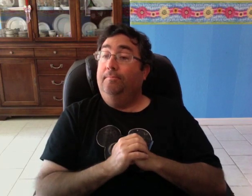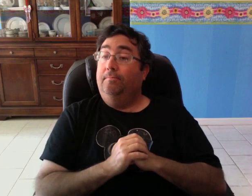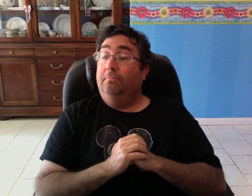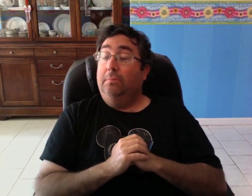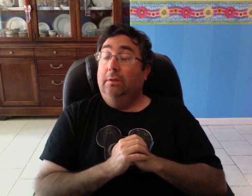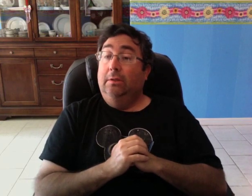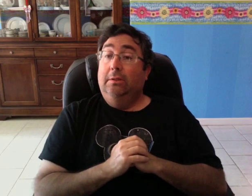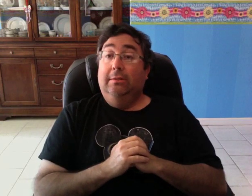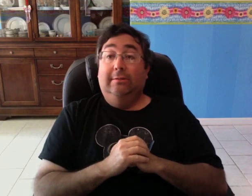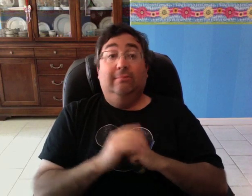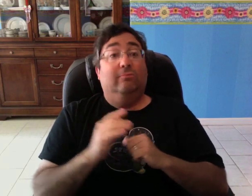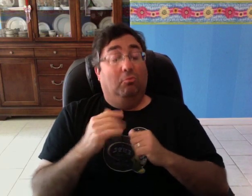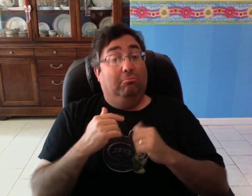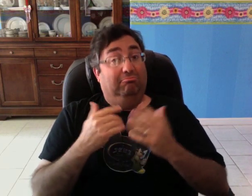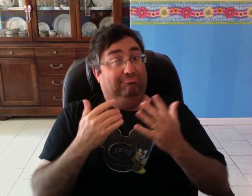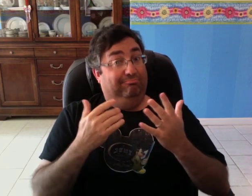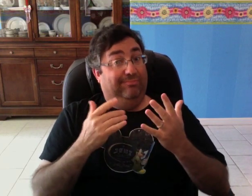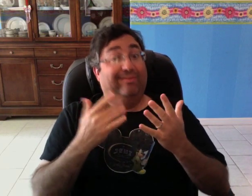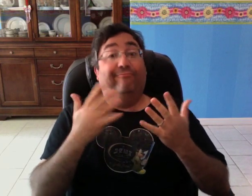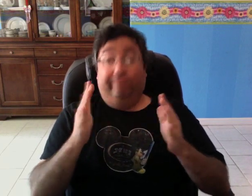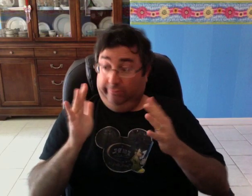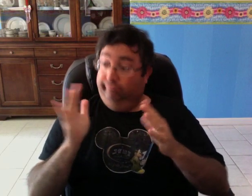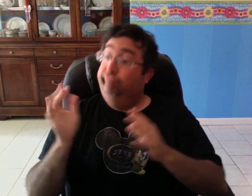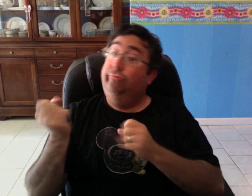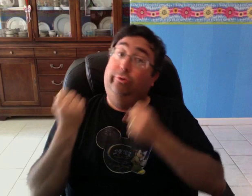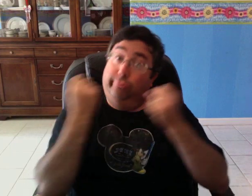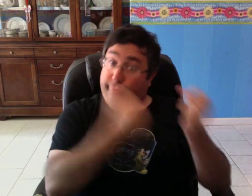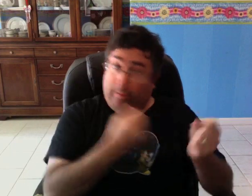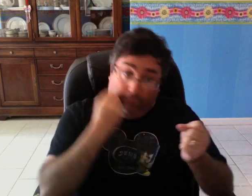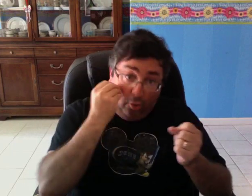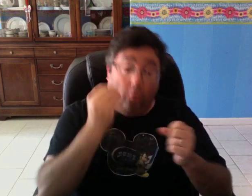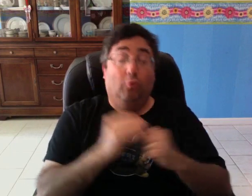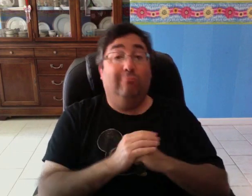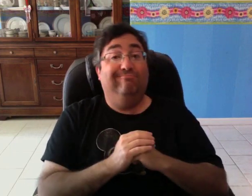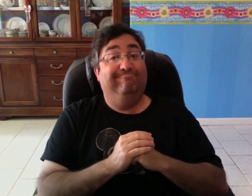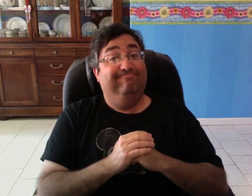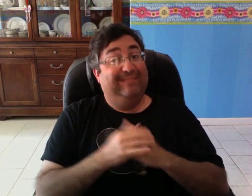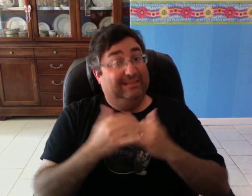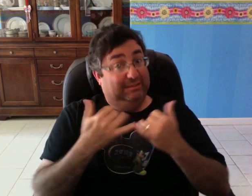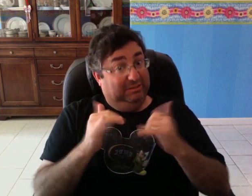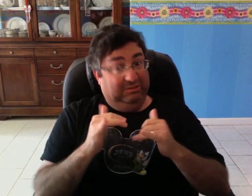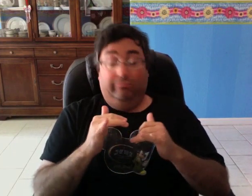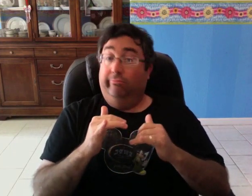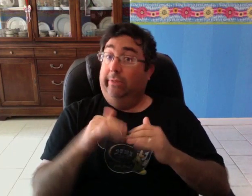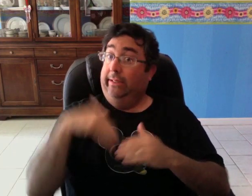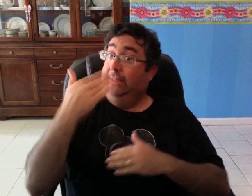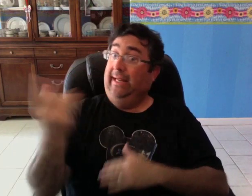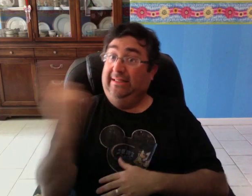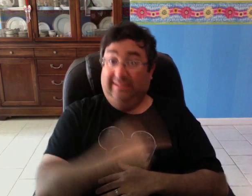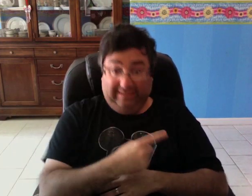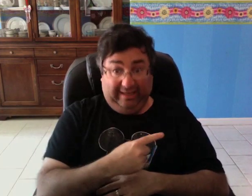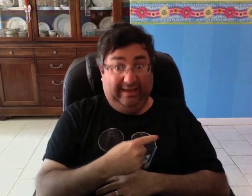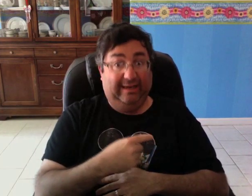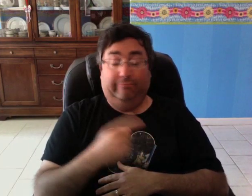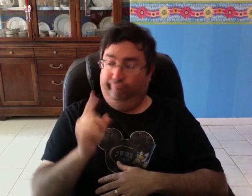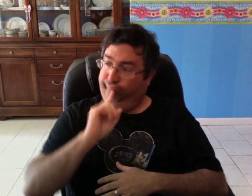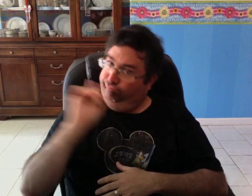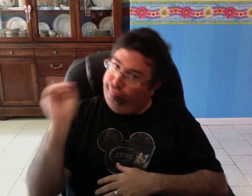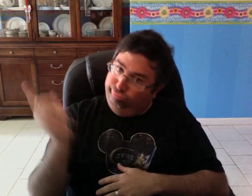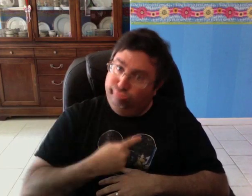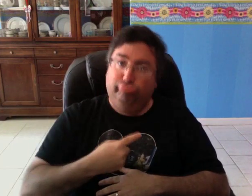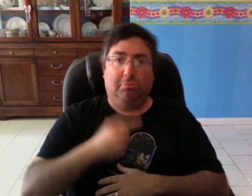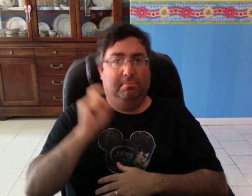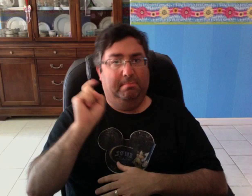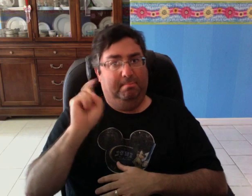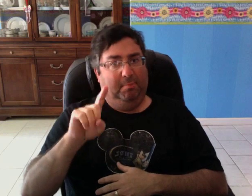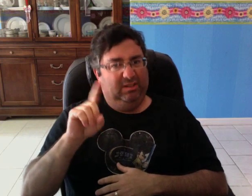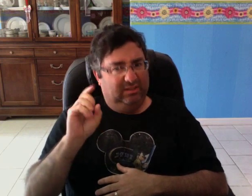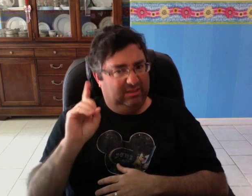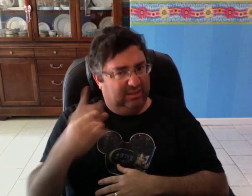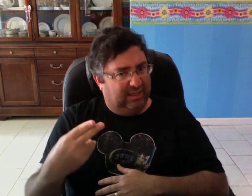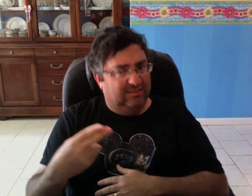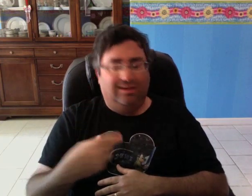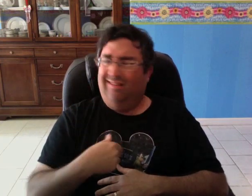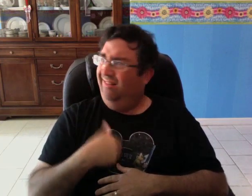So, my teacher took me home, and the next day, I was ordered to DH.